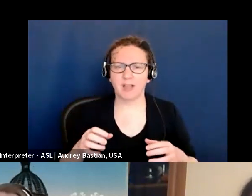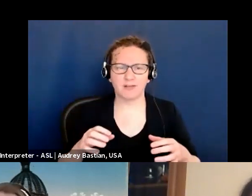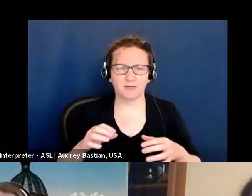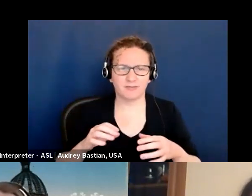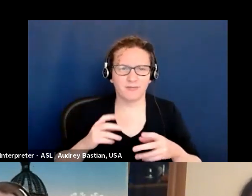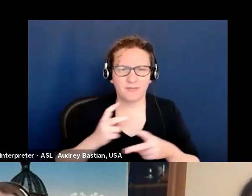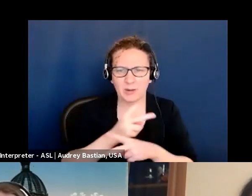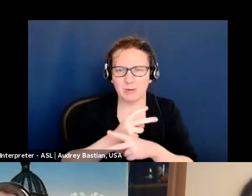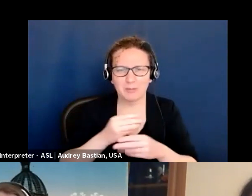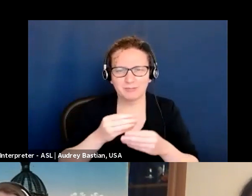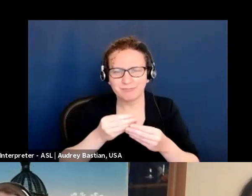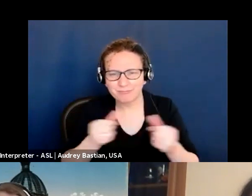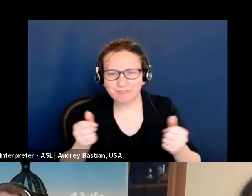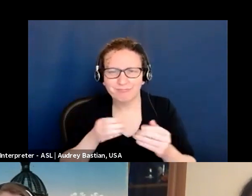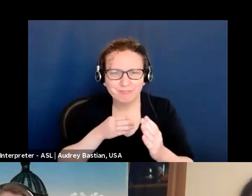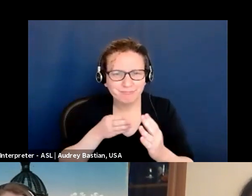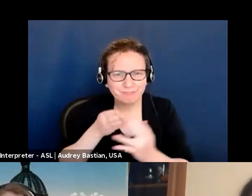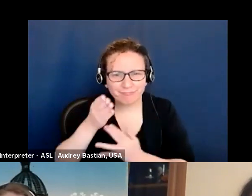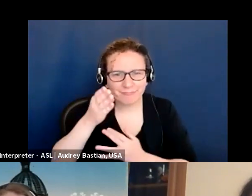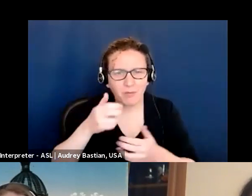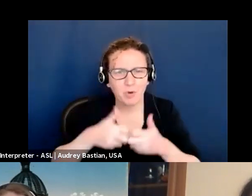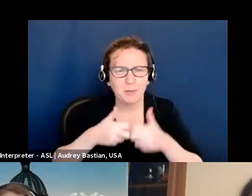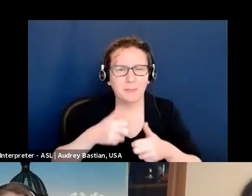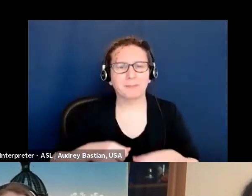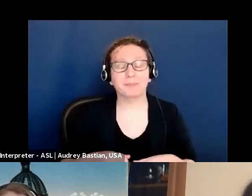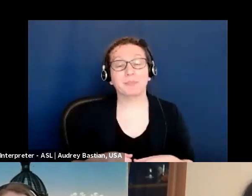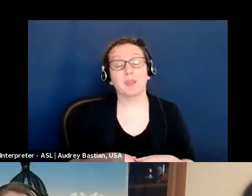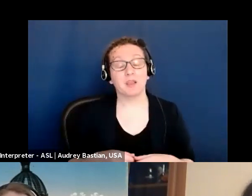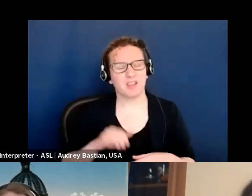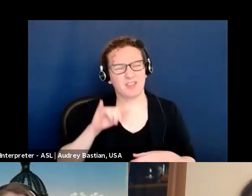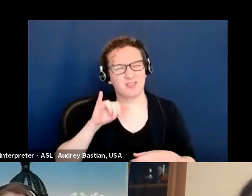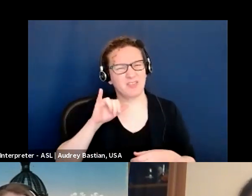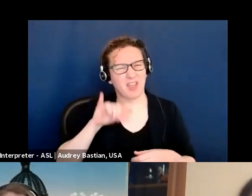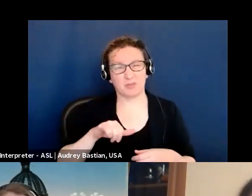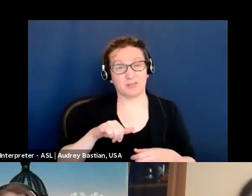And I think that was the yeah, that was the extent of the entire process. And then after that,